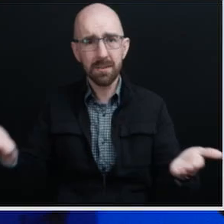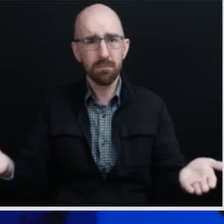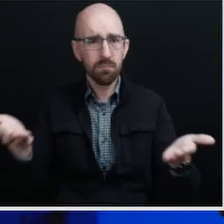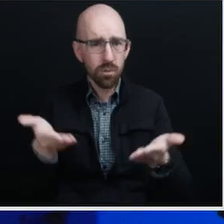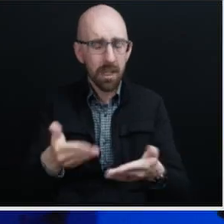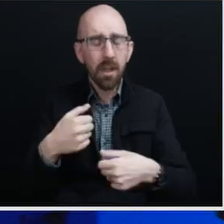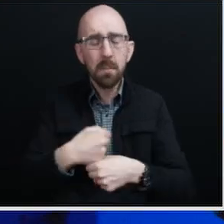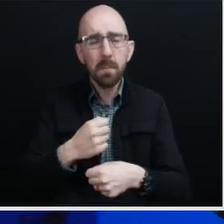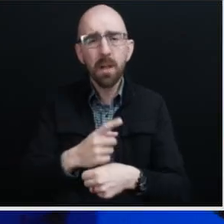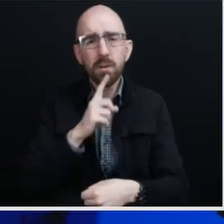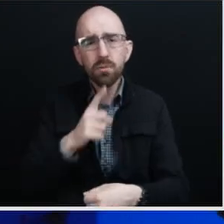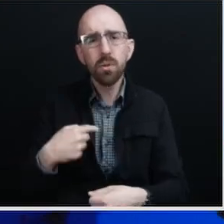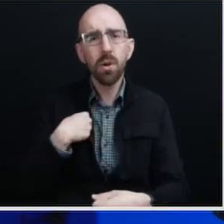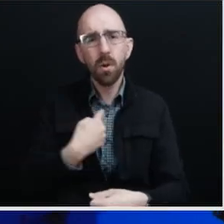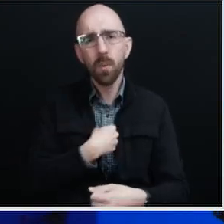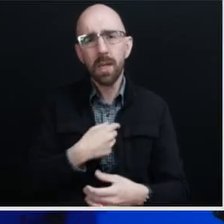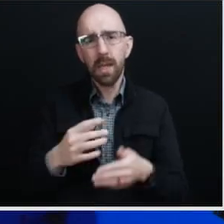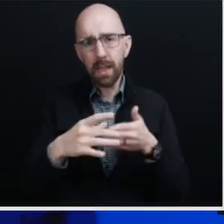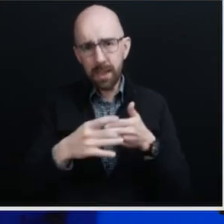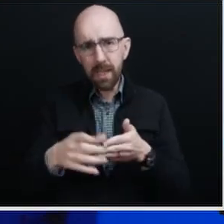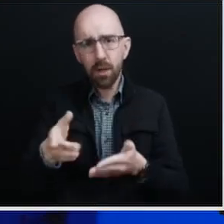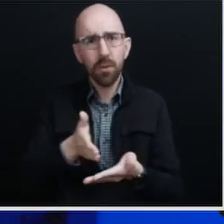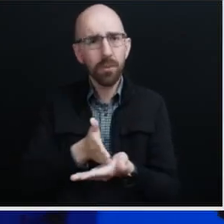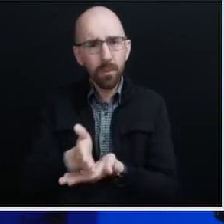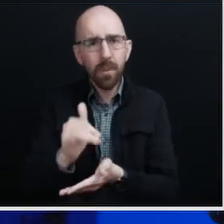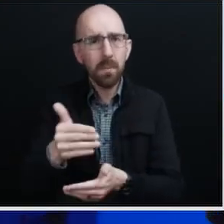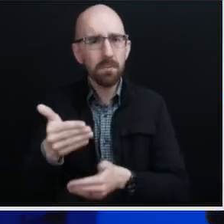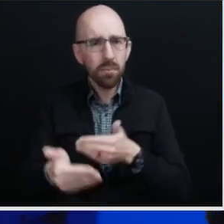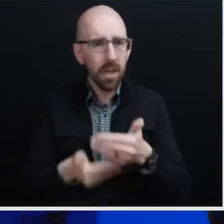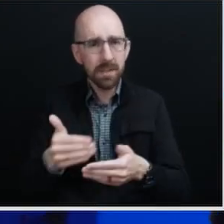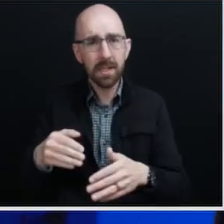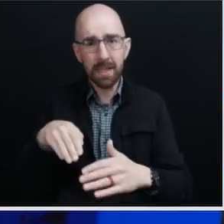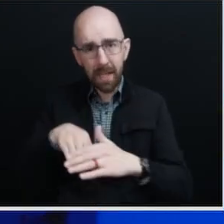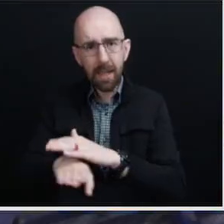through the her through the door as quickly and efficiently as possible. And that's sounds like